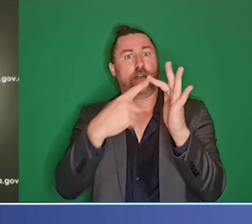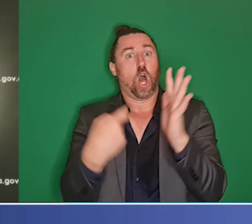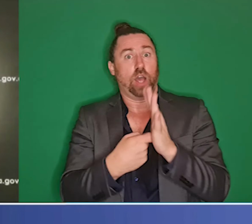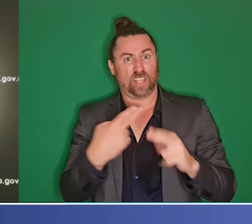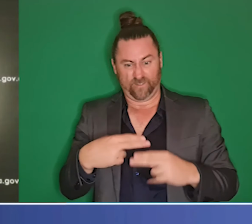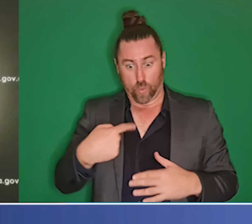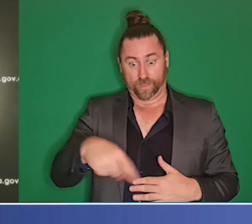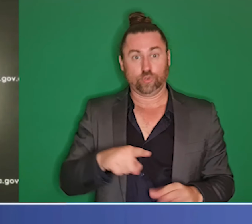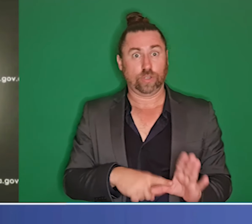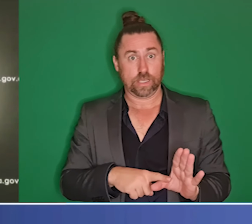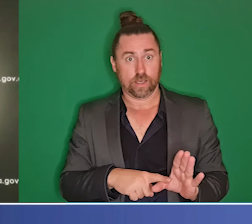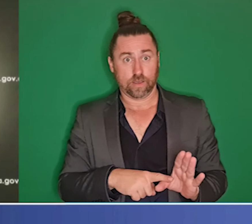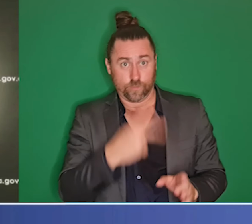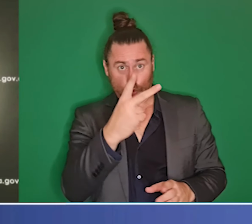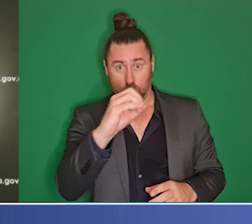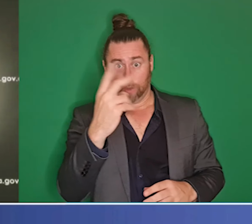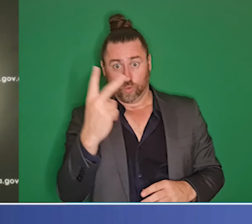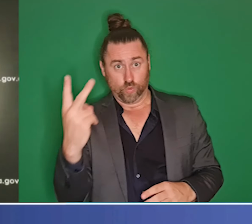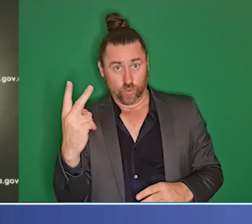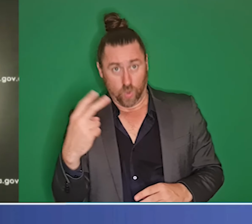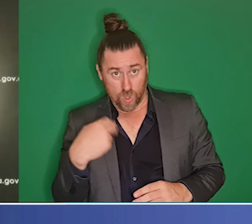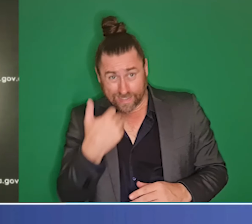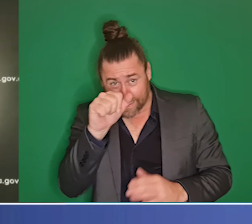precisely in contemplation of,